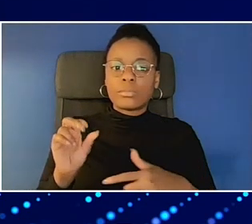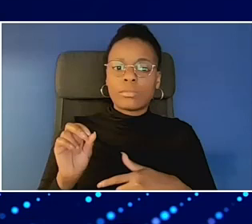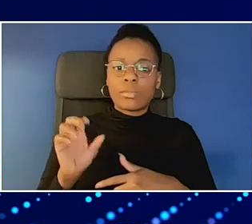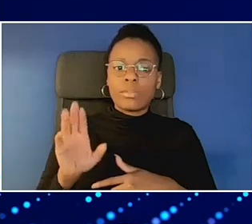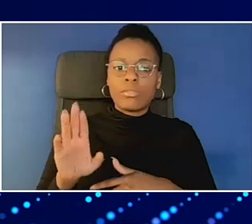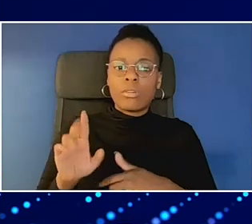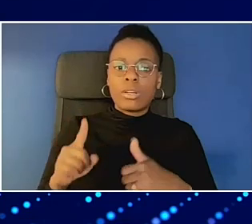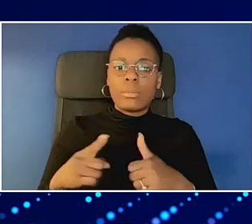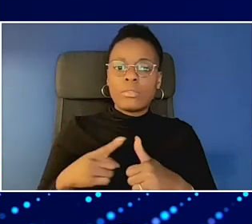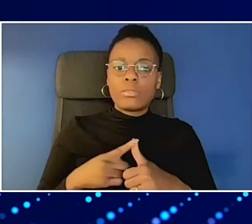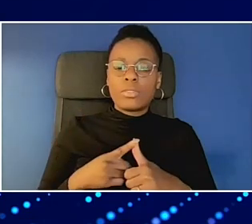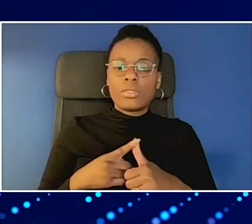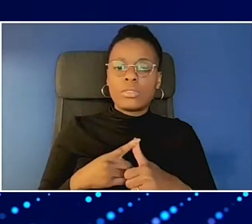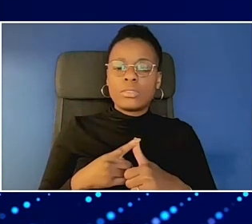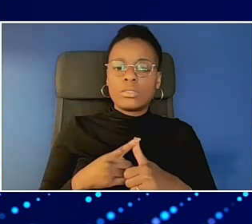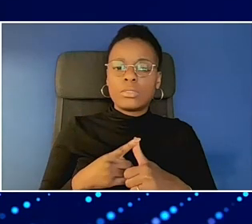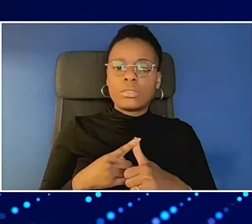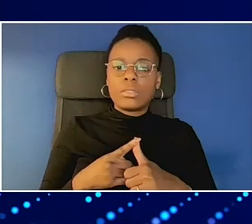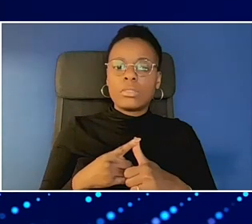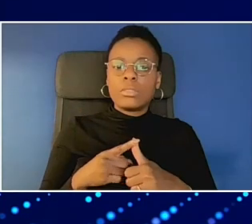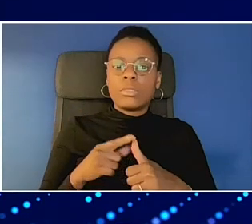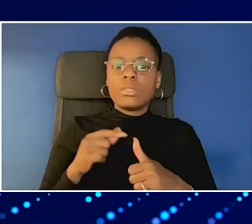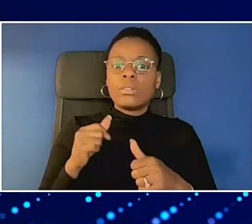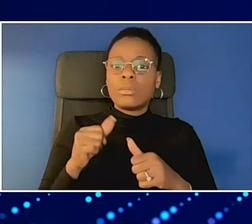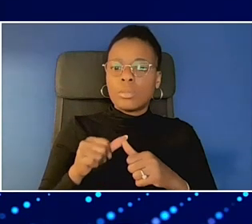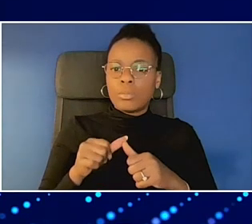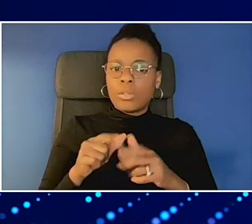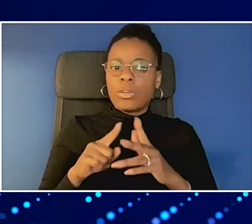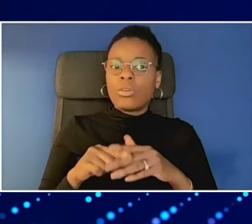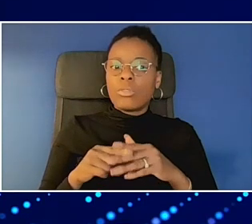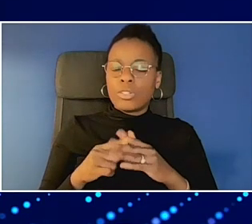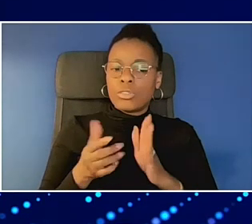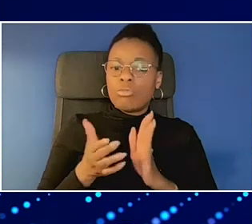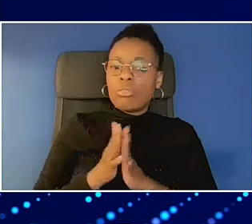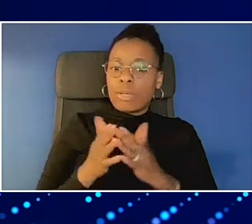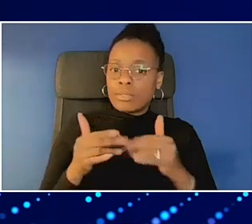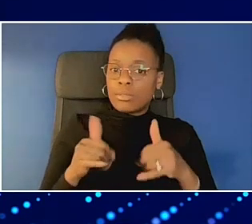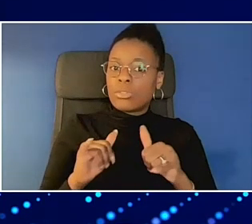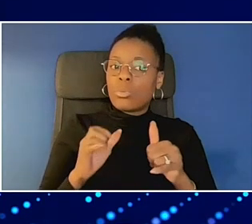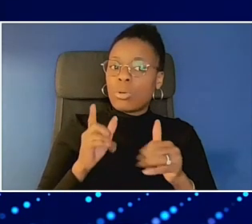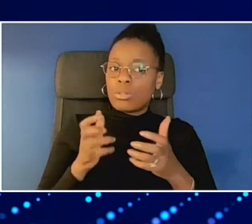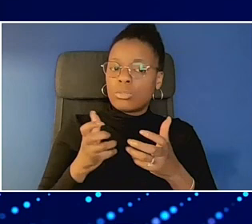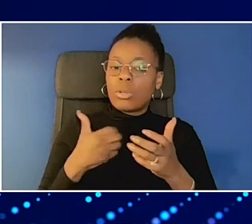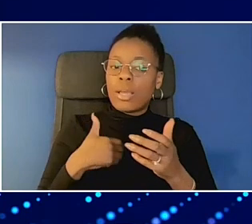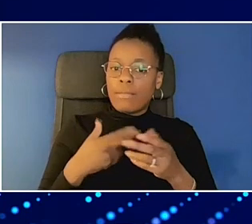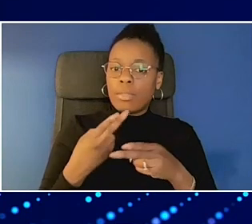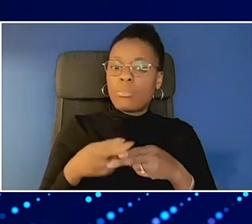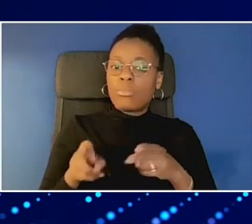keeping in mind your original request, did you still want to call that brief caucus? Please, if we could, yes.